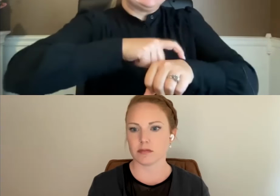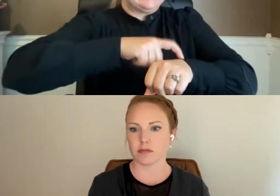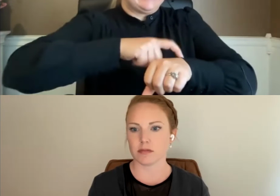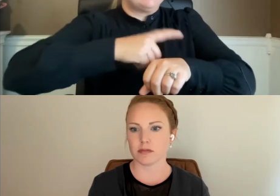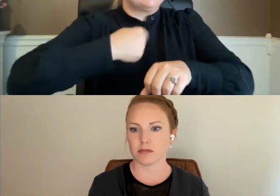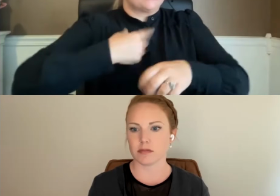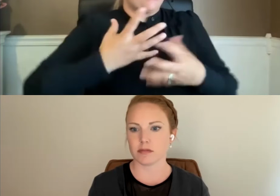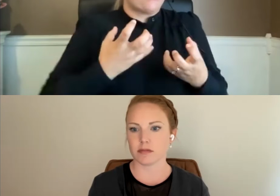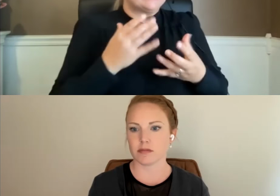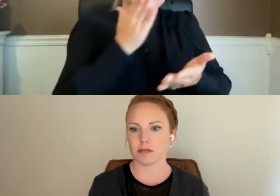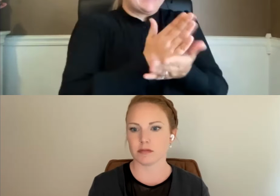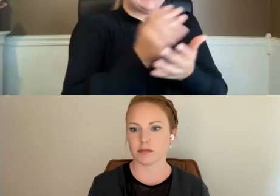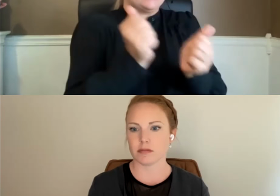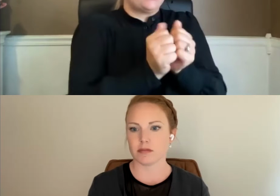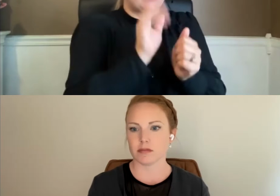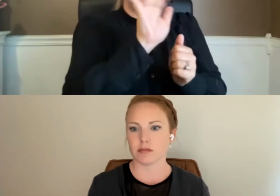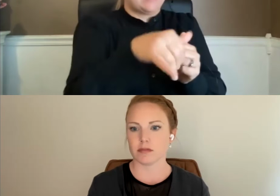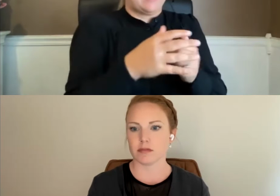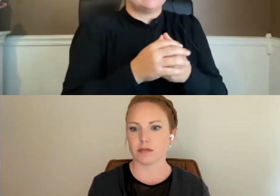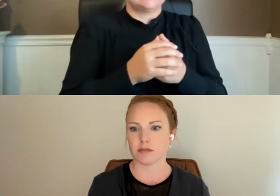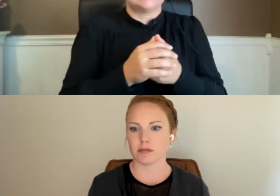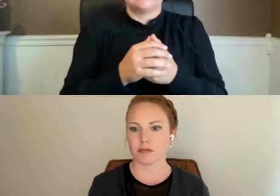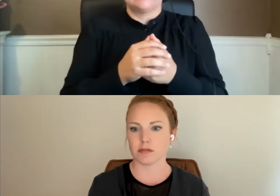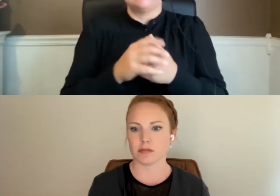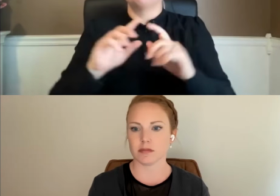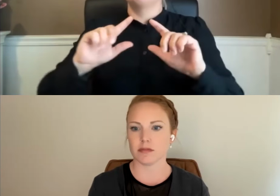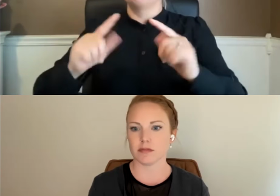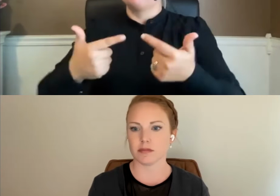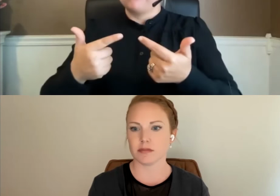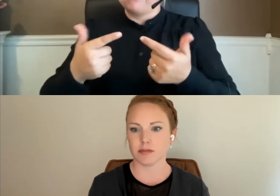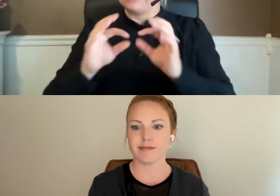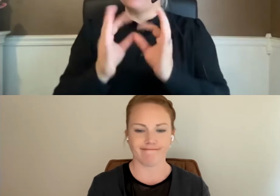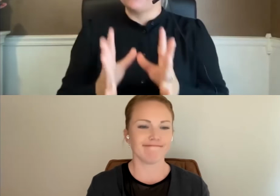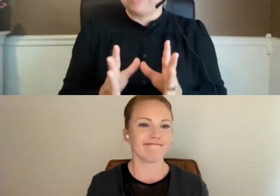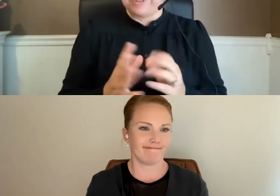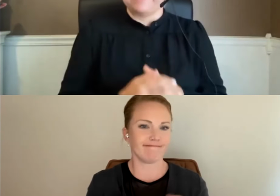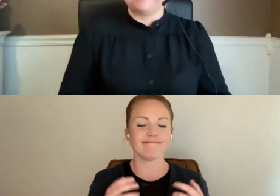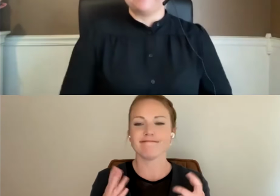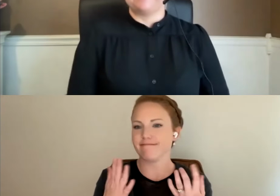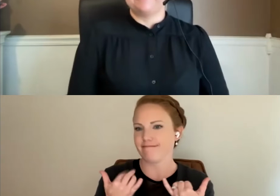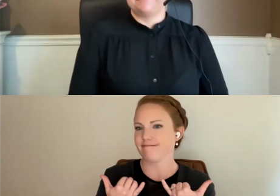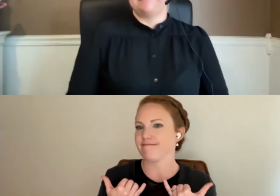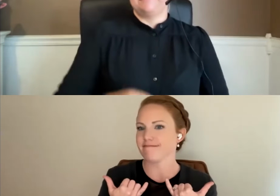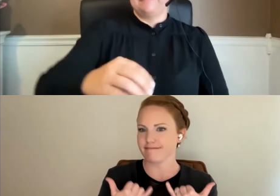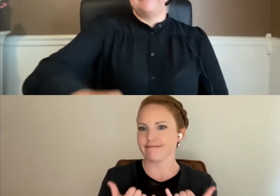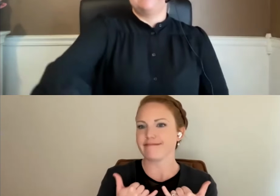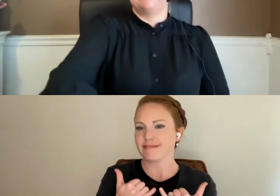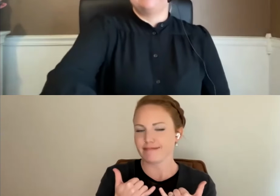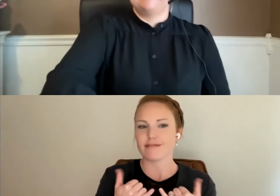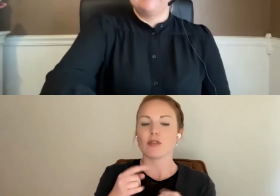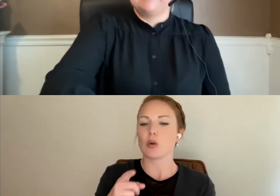kind of the overall... as the take home. But essentially, we're dealing with in the topic